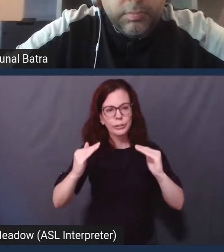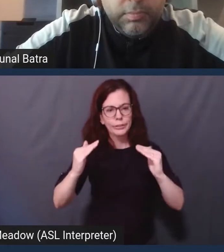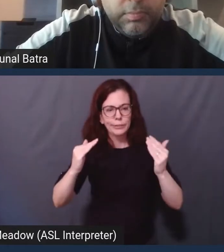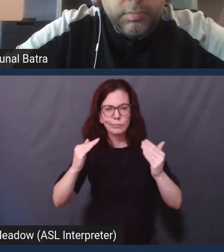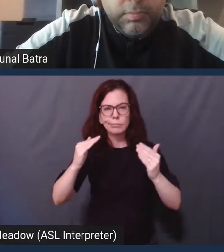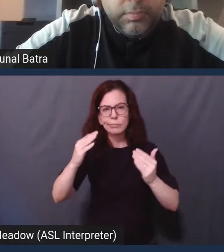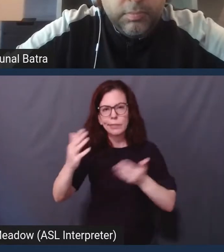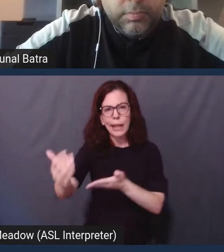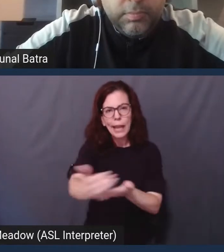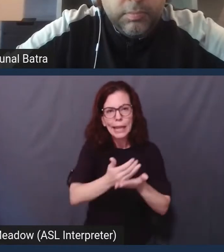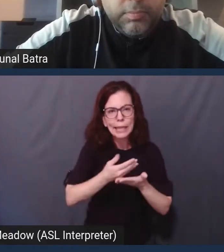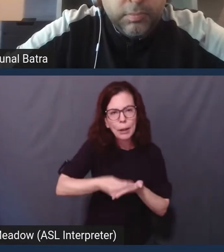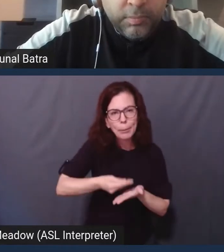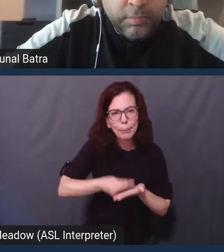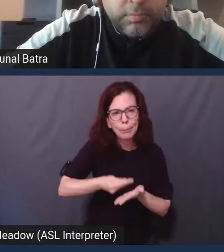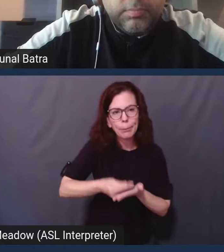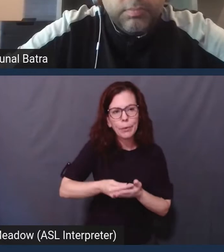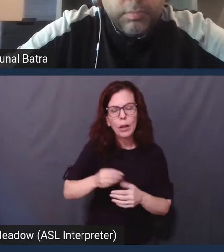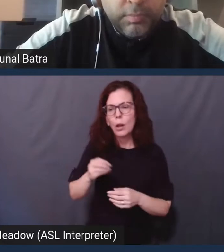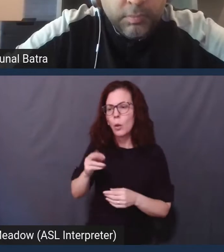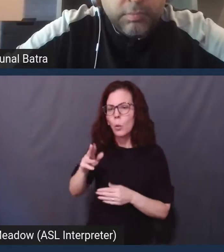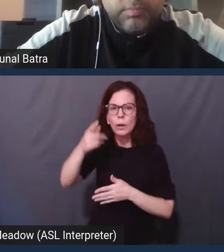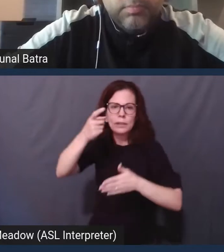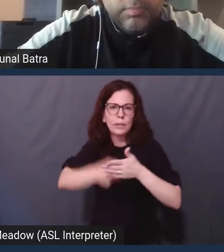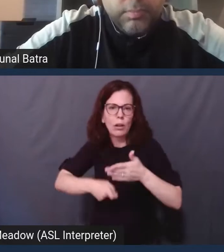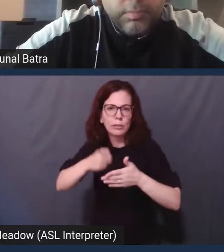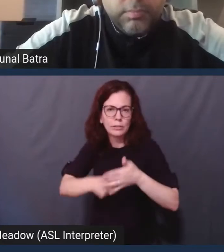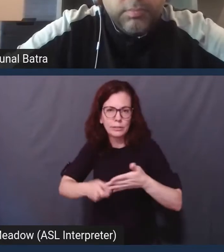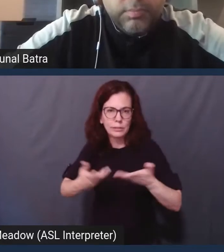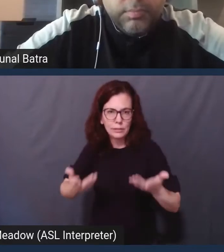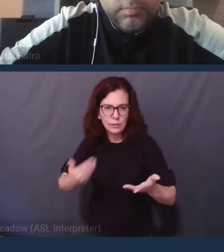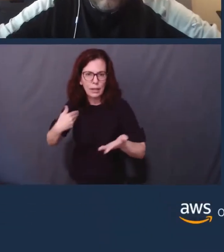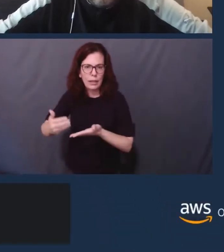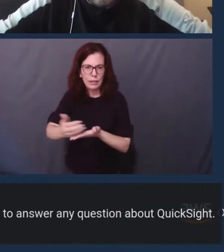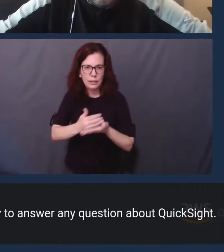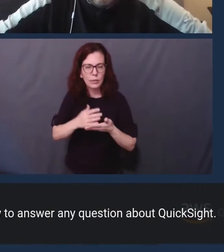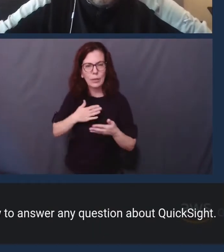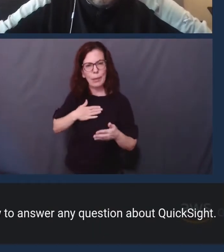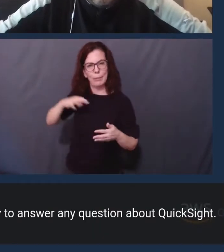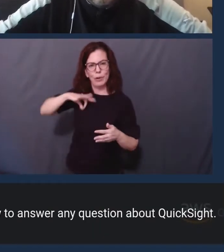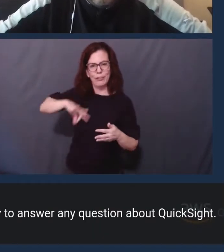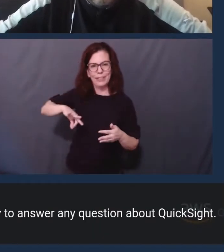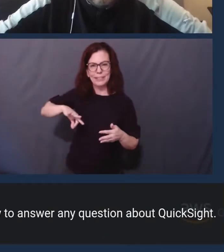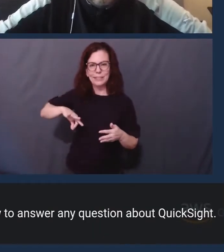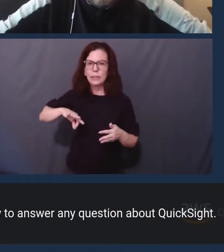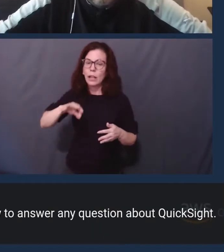that I'm making or the cost that I'm incurring. So that's really what my profit is. And I don't have profit as information,